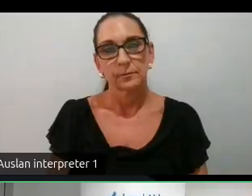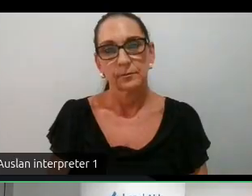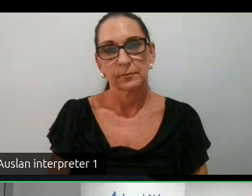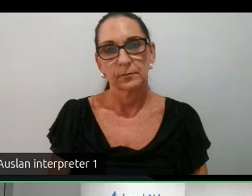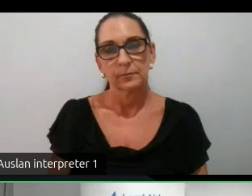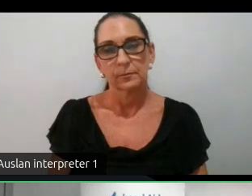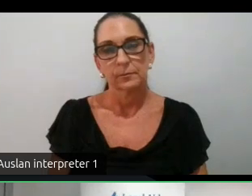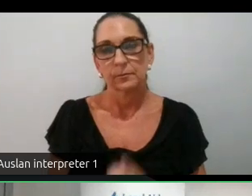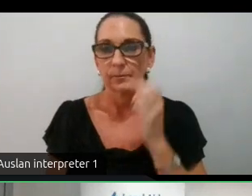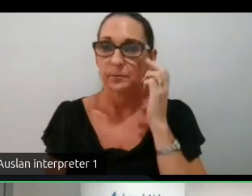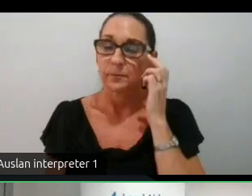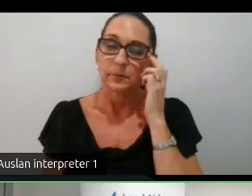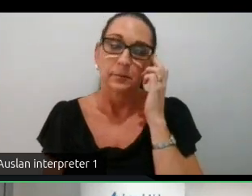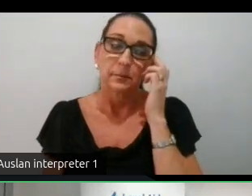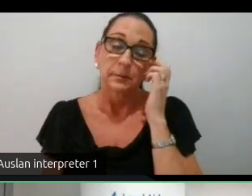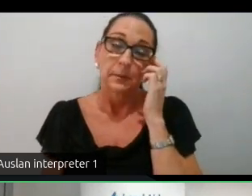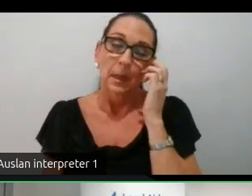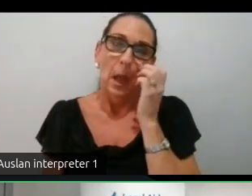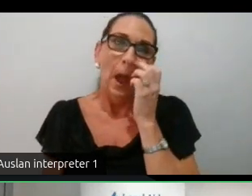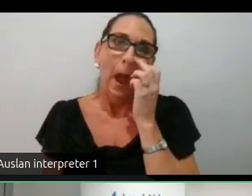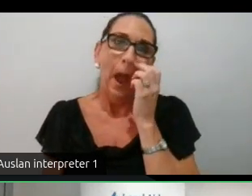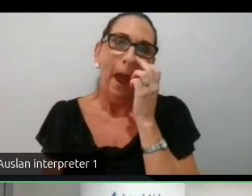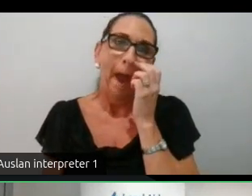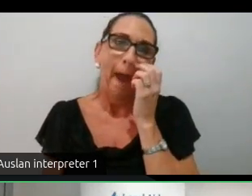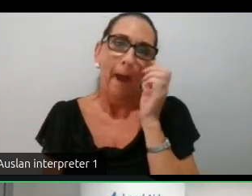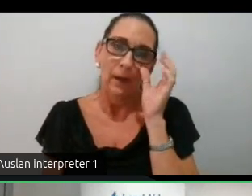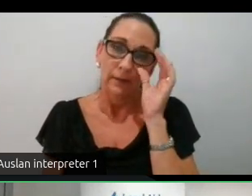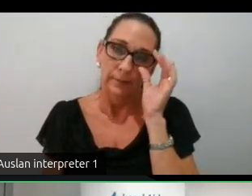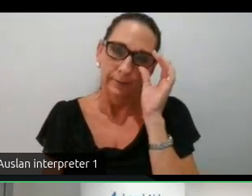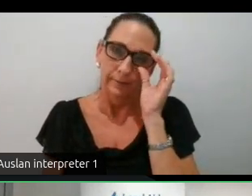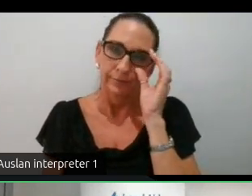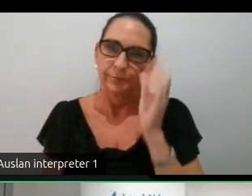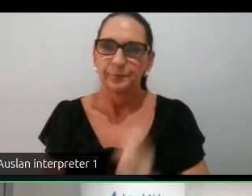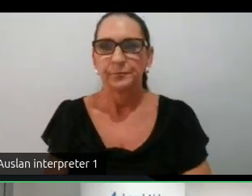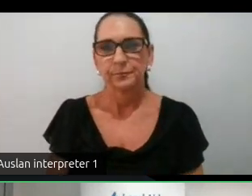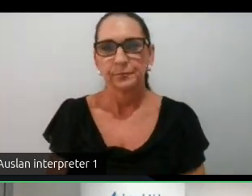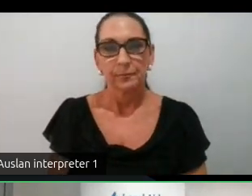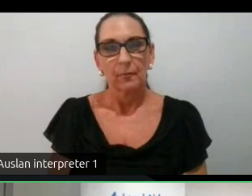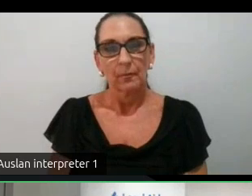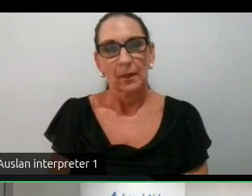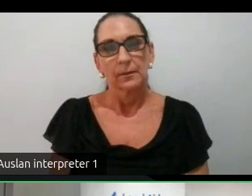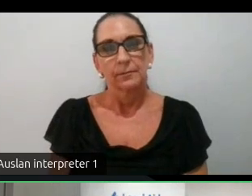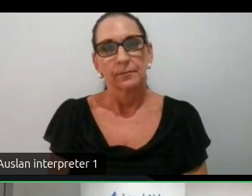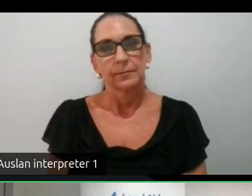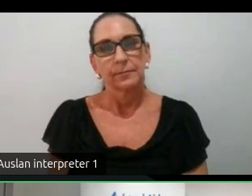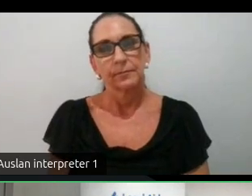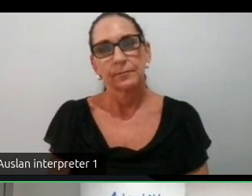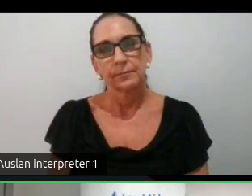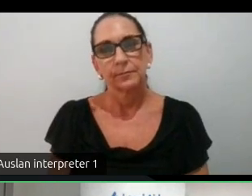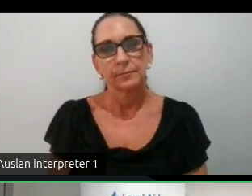I'll close that off and share those results. So about 33% a third of our attendees are currently